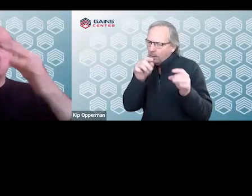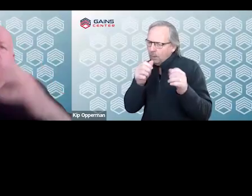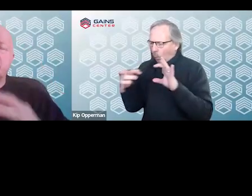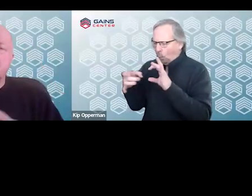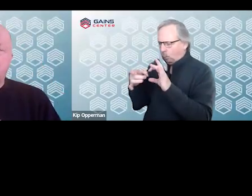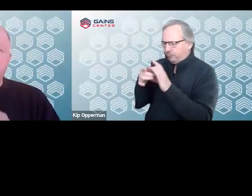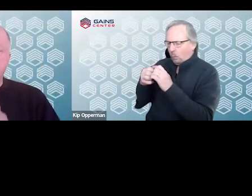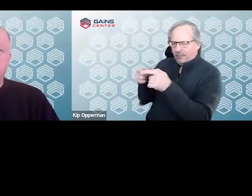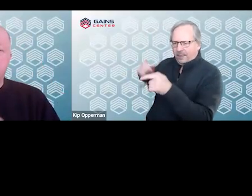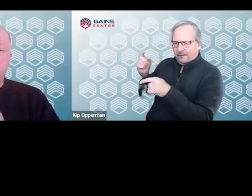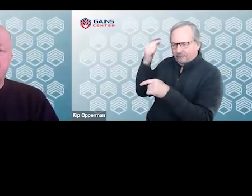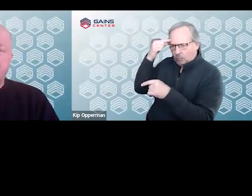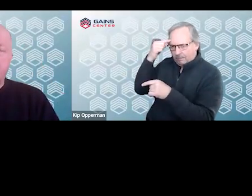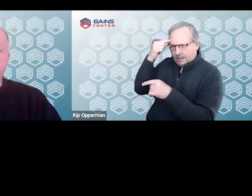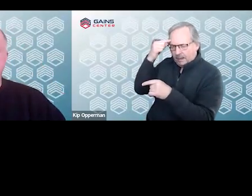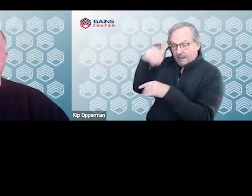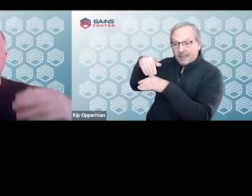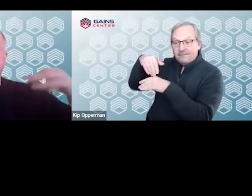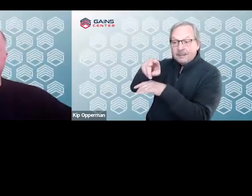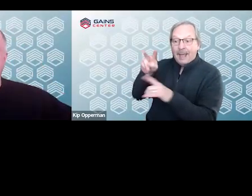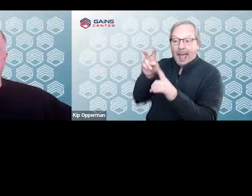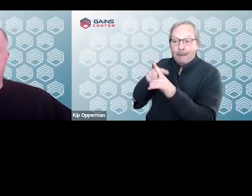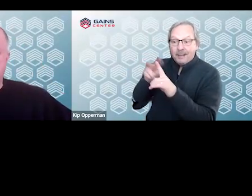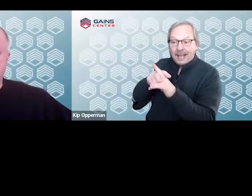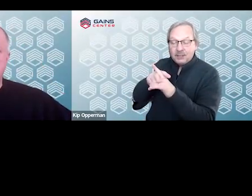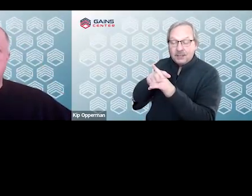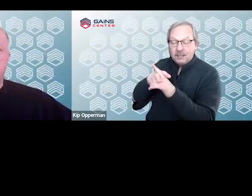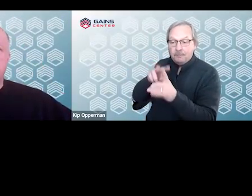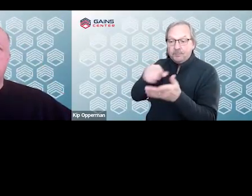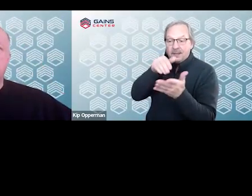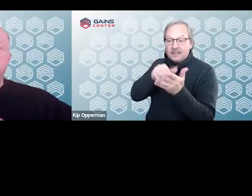has submitted an application to the Center for Medicaid and Medicare